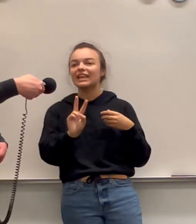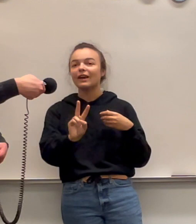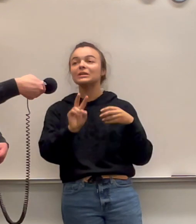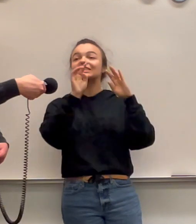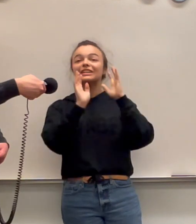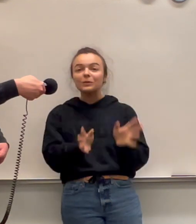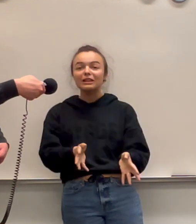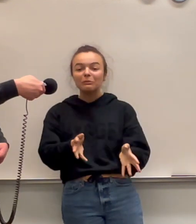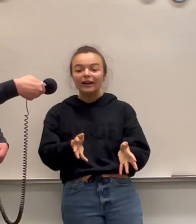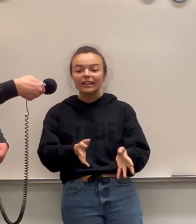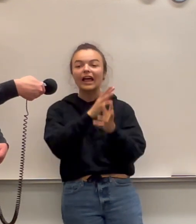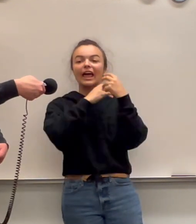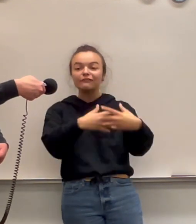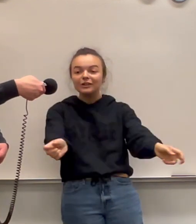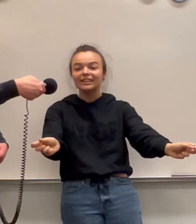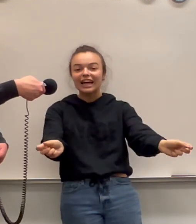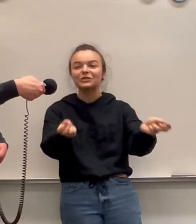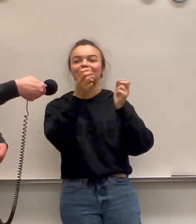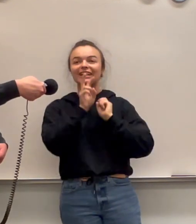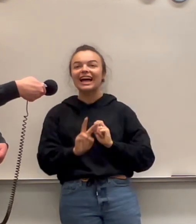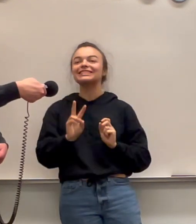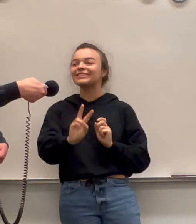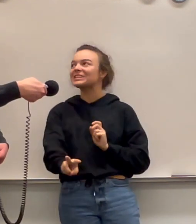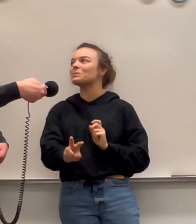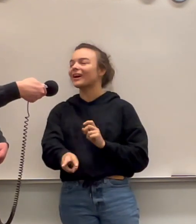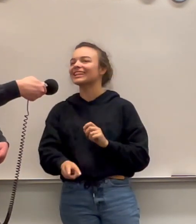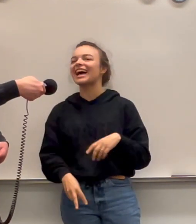the gate we still were in the parking lot everyone left we were the last two to leave the parking lot